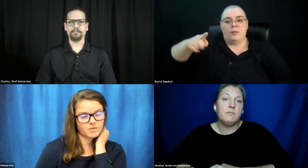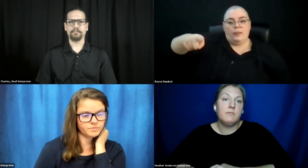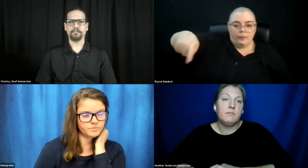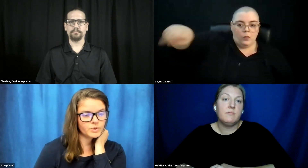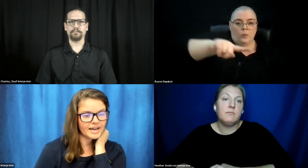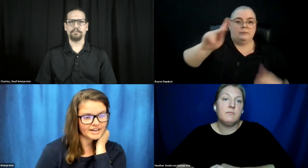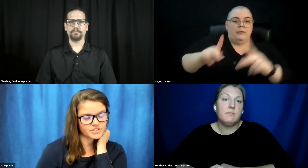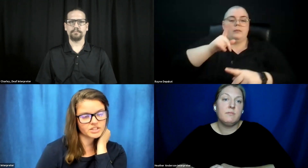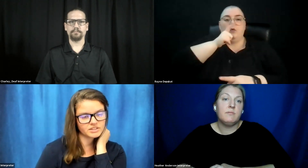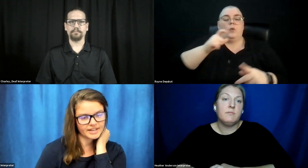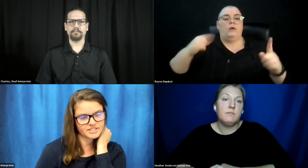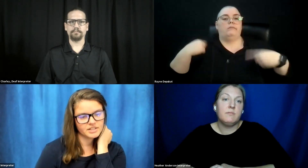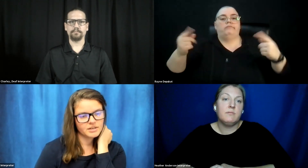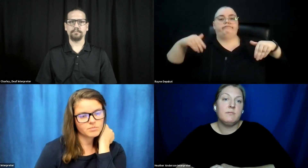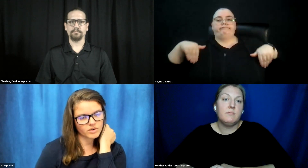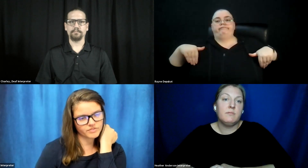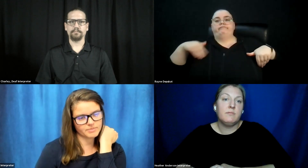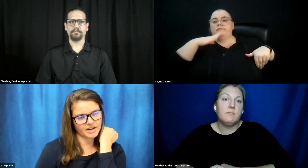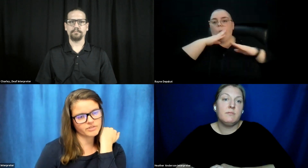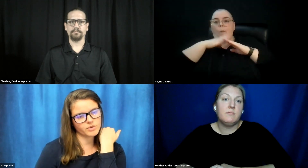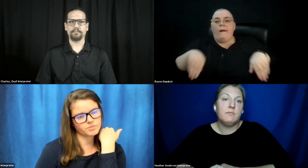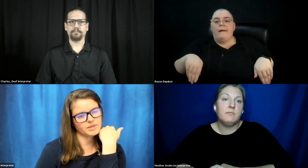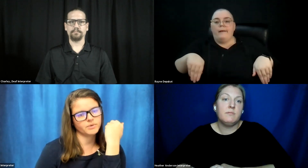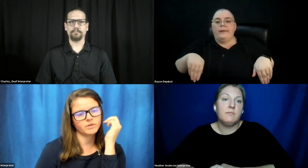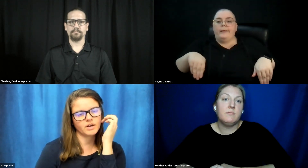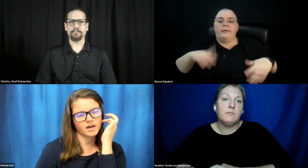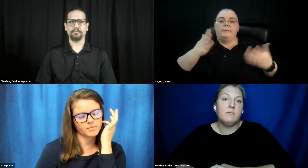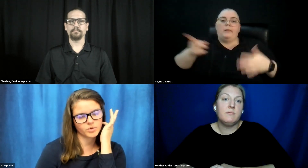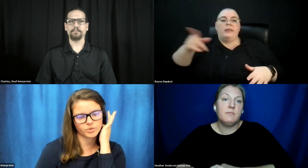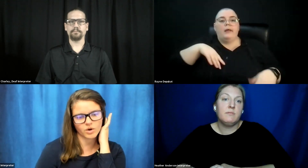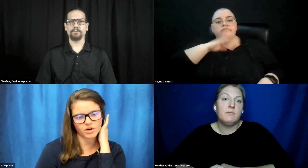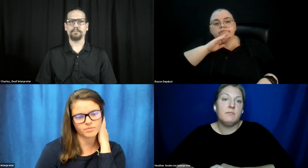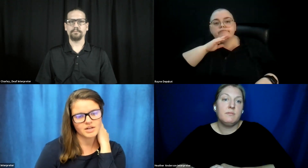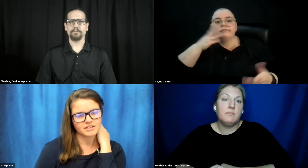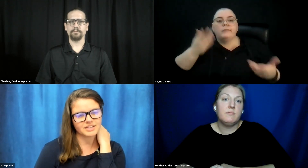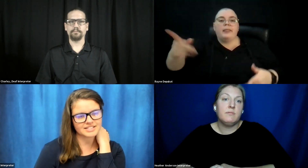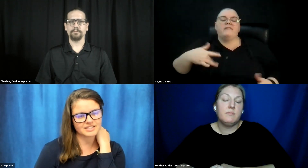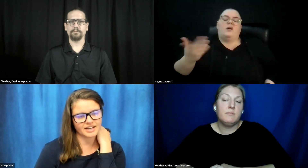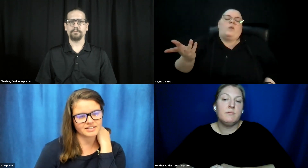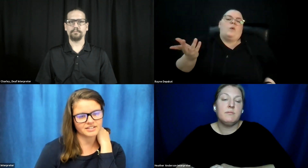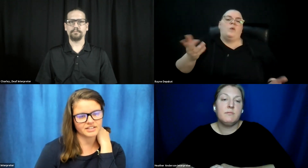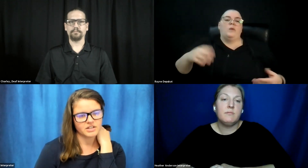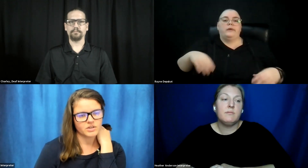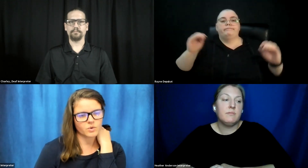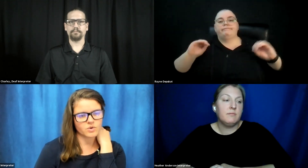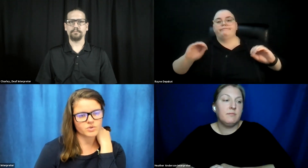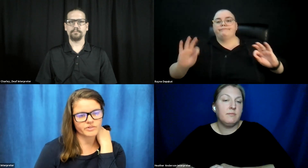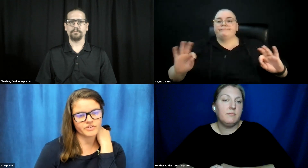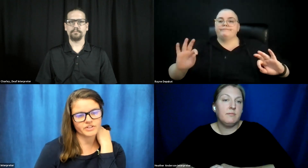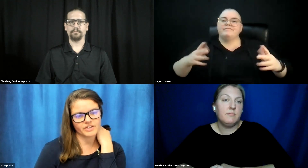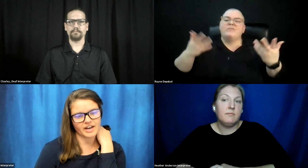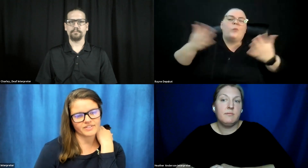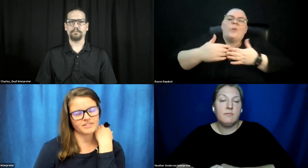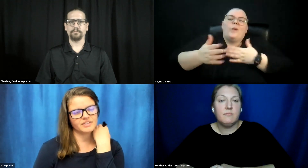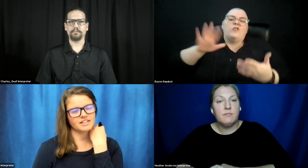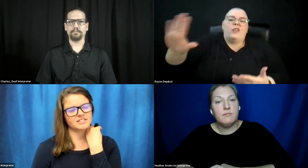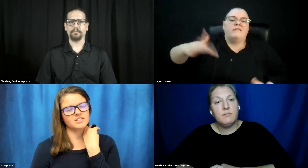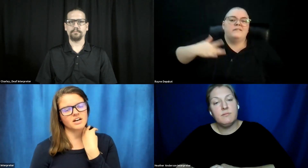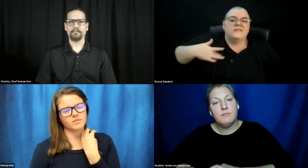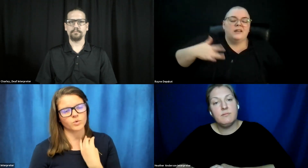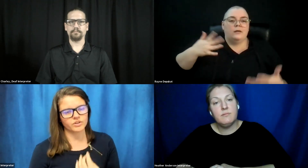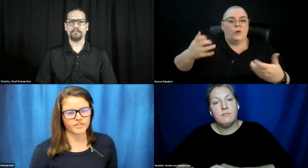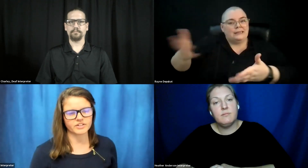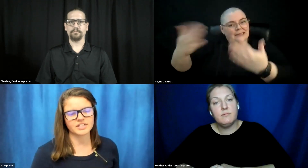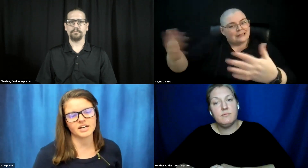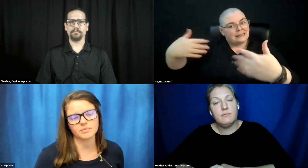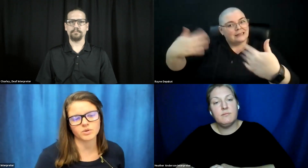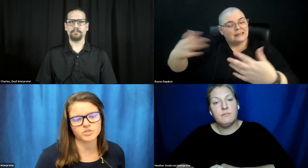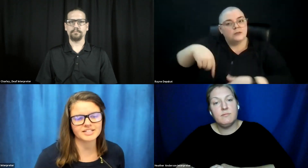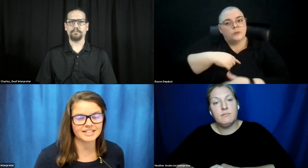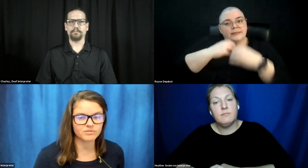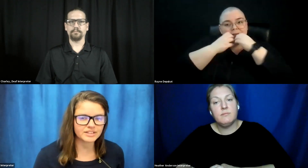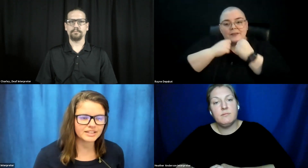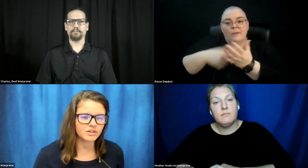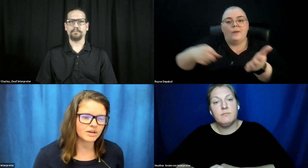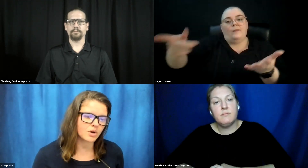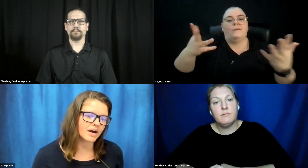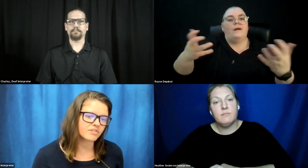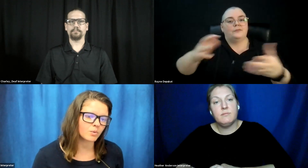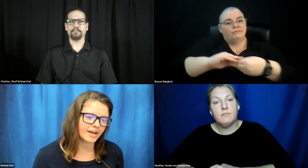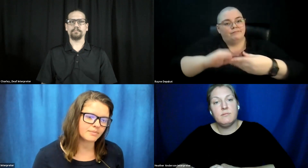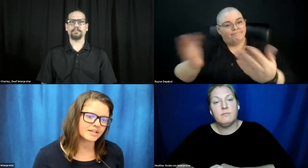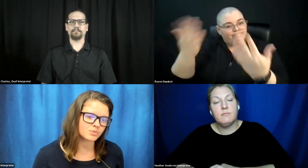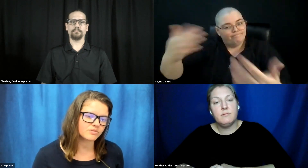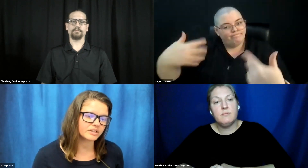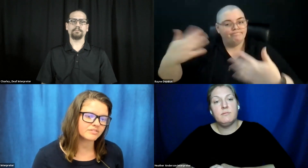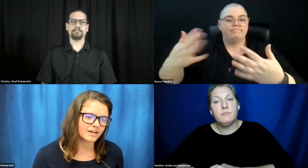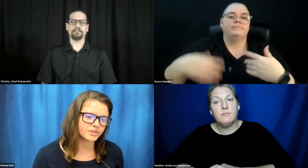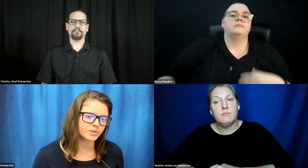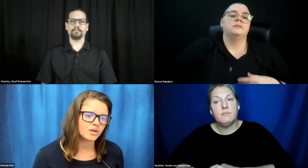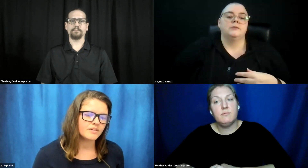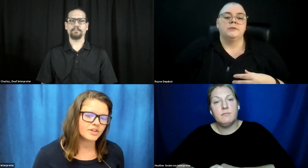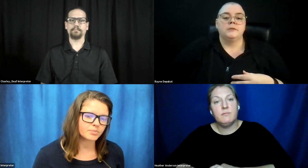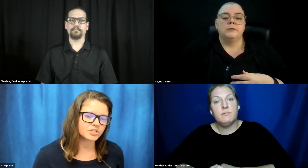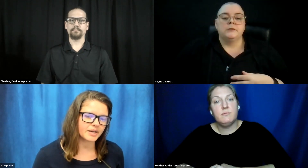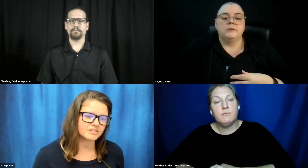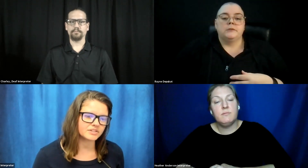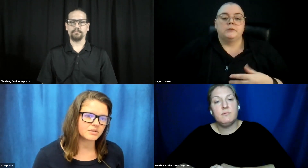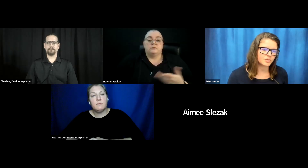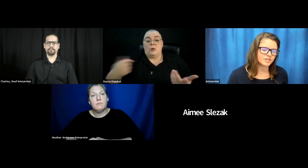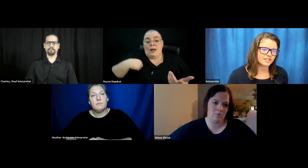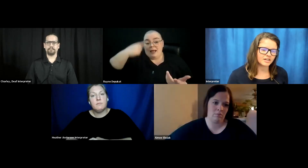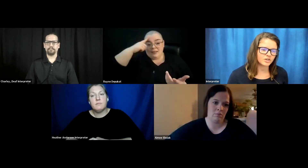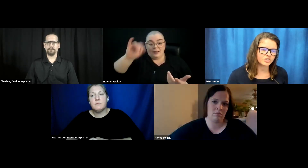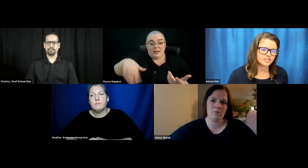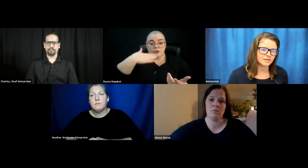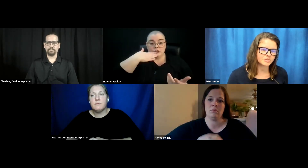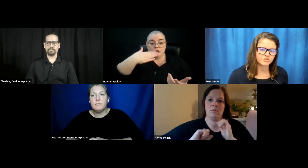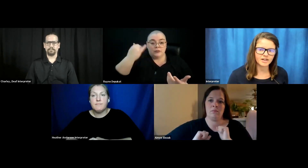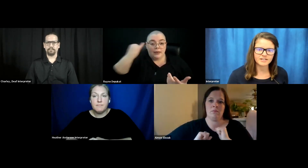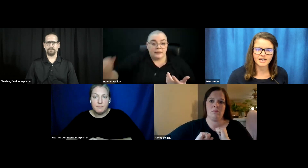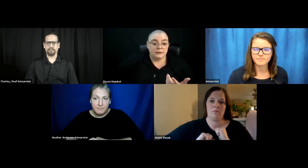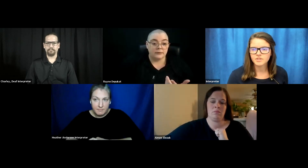I think we have to collect more feedback from those people who are less likely or feel that it's not worth their time or try to really go out of our way because we really value their perspective in the community and encouraging them to provide that.